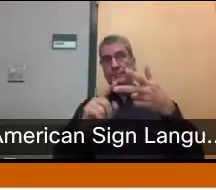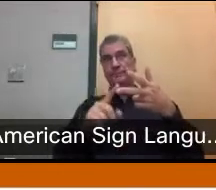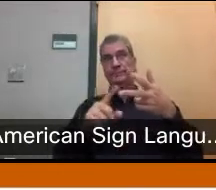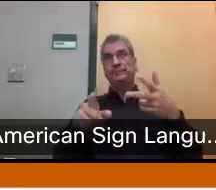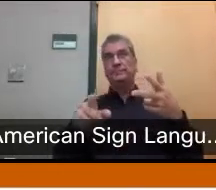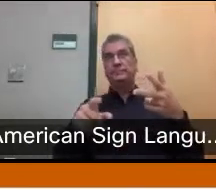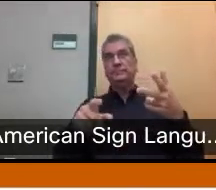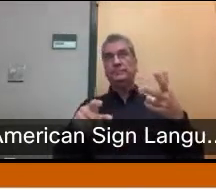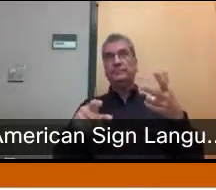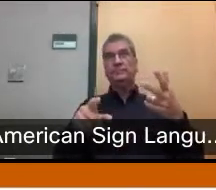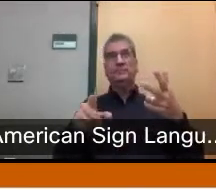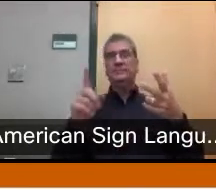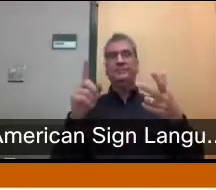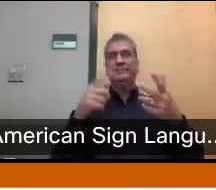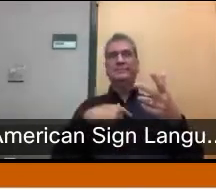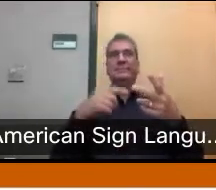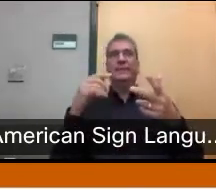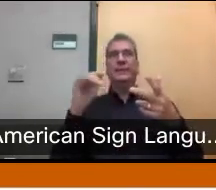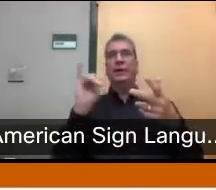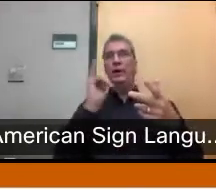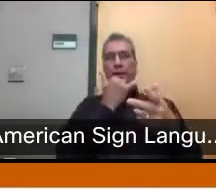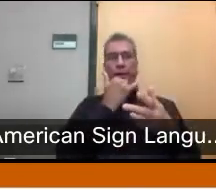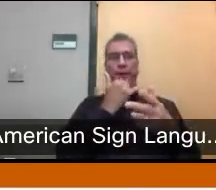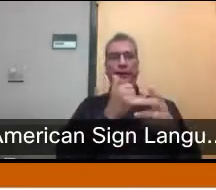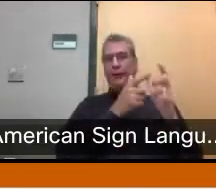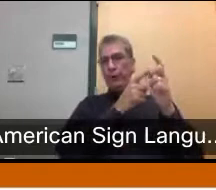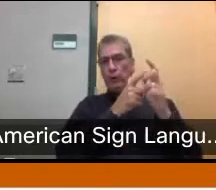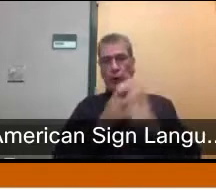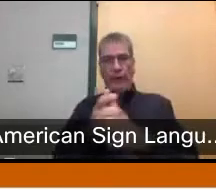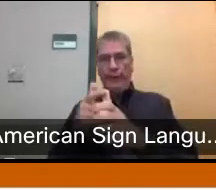have kind of stumbled into running a really highly qualified health ad agency. That is